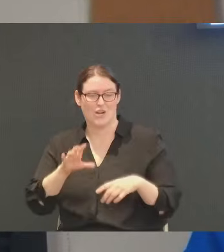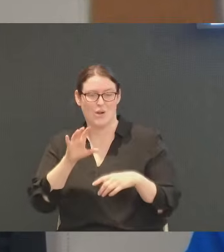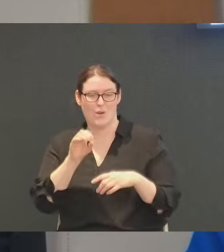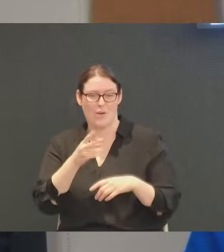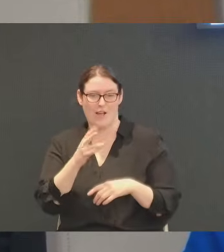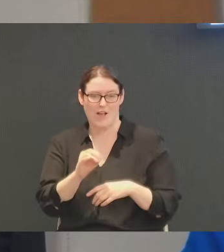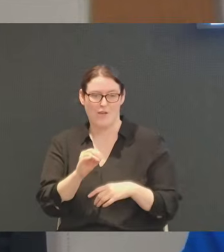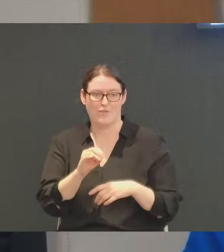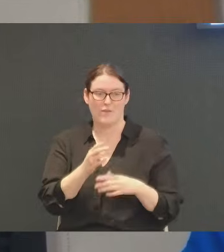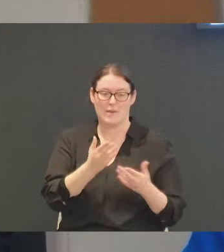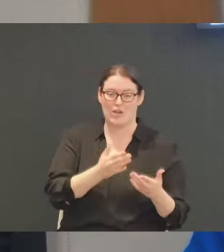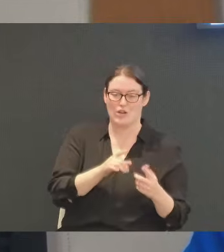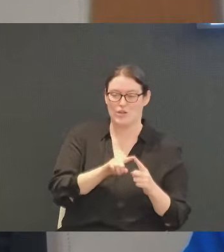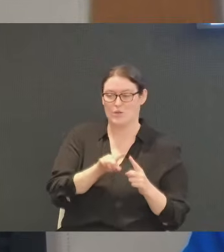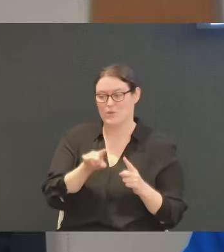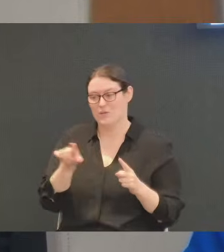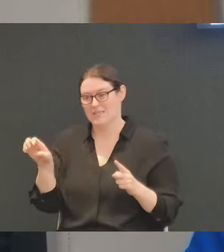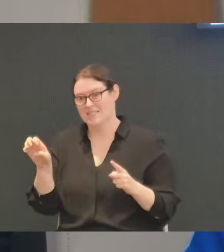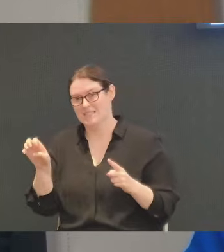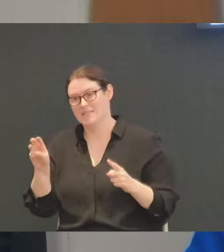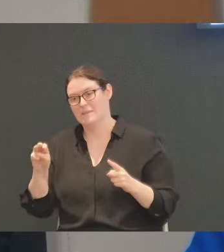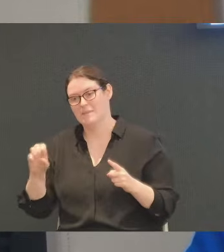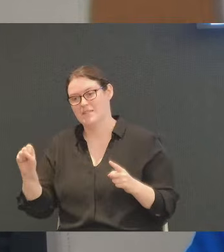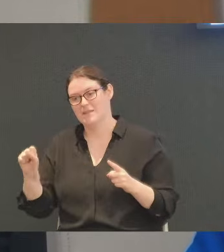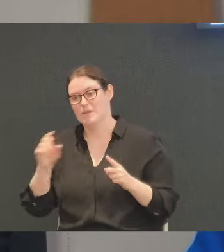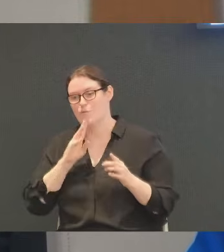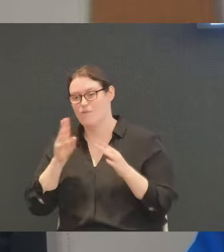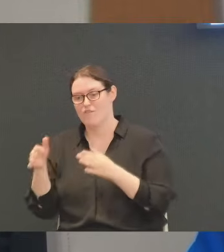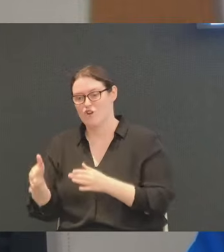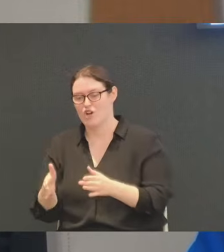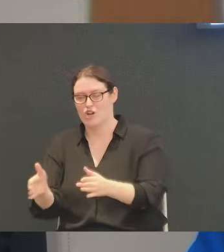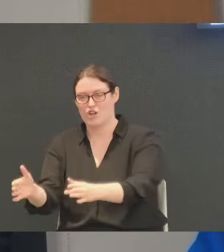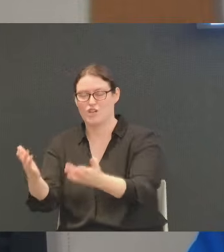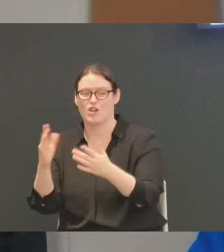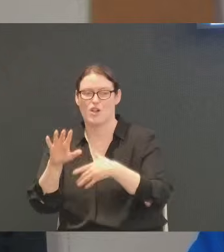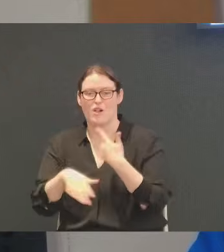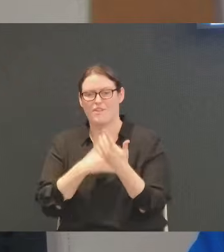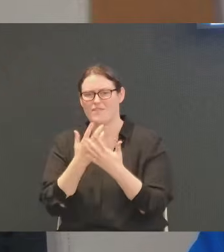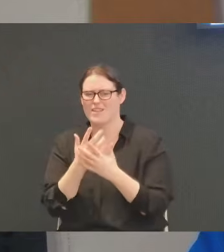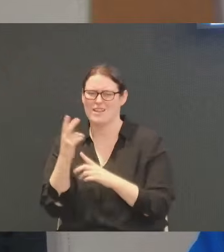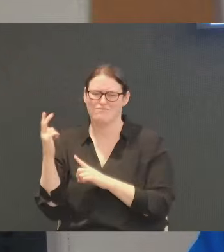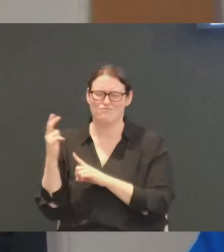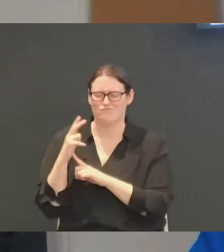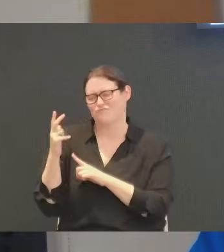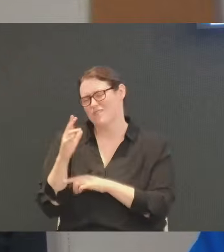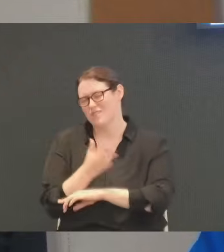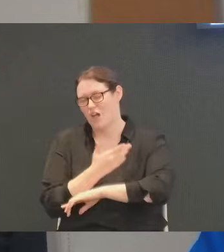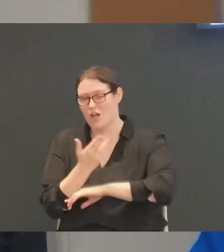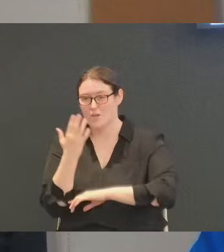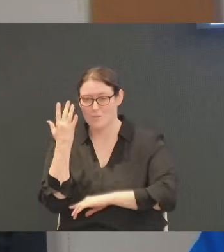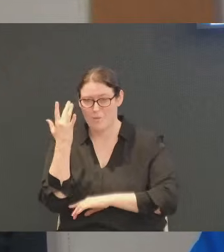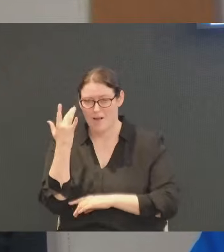all of the, um, major hits became hits because they played them. Um, and also,